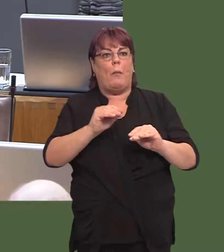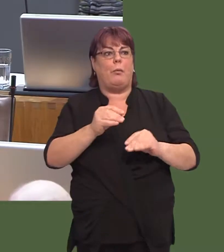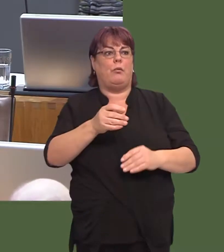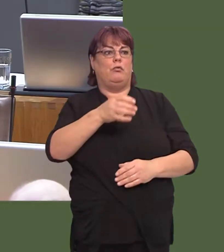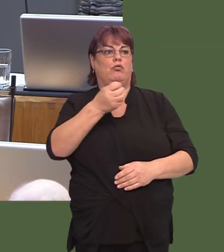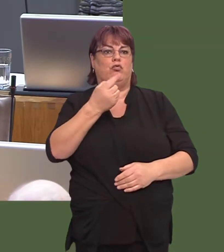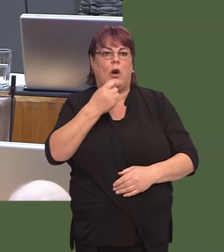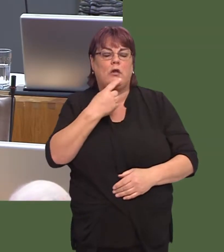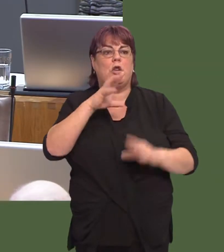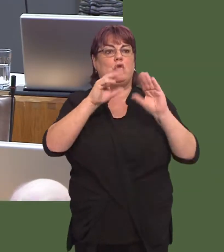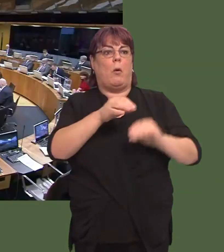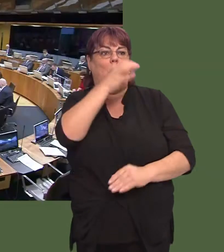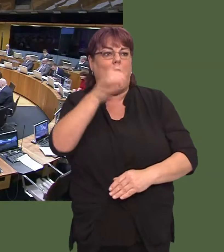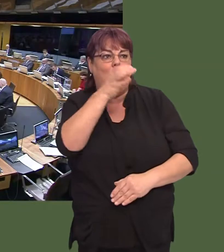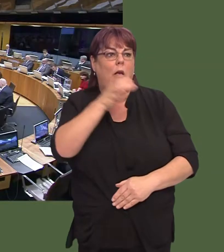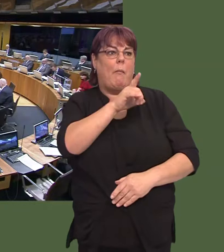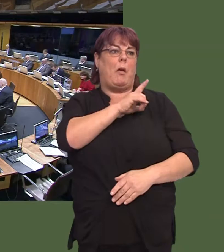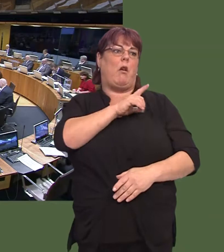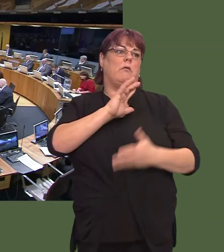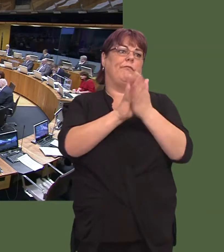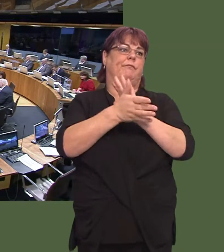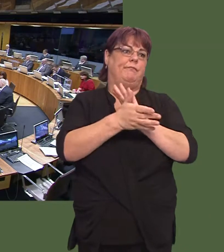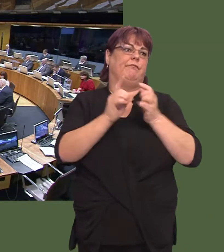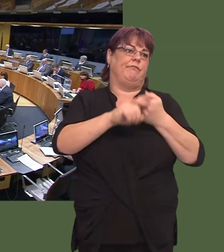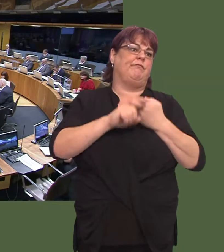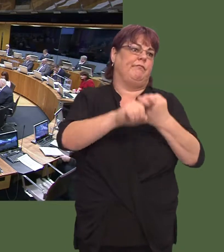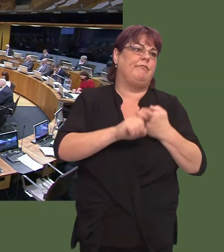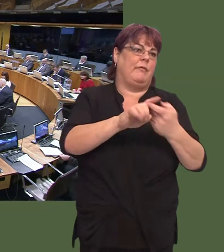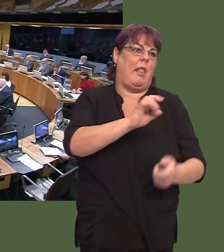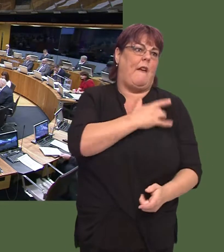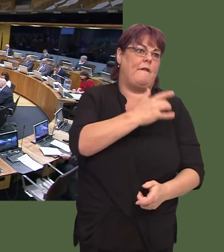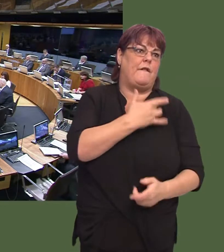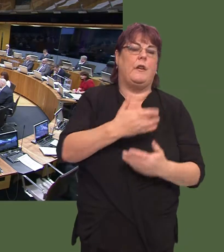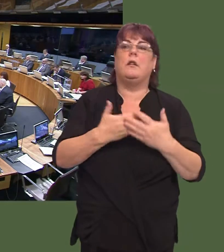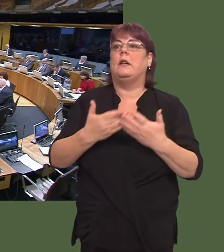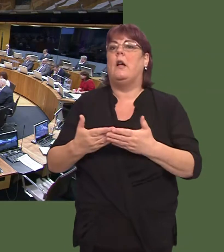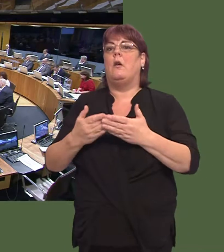Y Llywydd / The Llywydd: The leader of the opposition, Andrew R.T. Davies. Andrew R.T. Davies: Thank you, Presiding Officer.